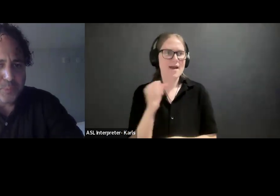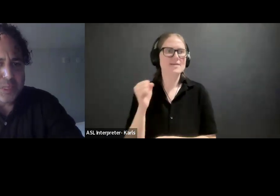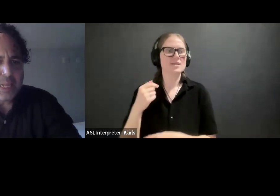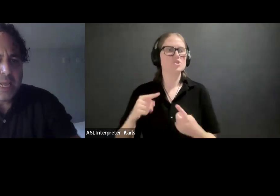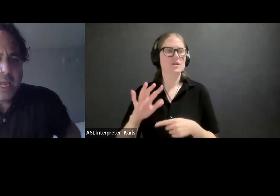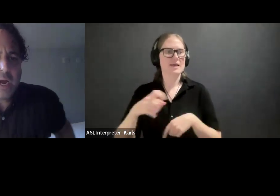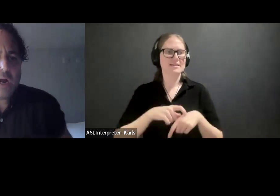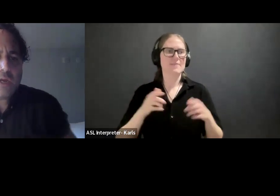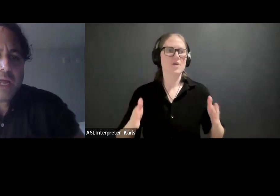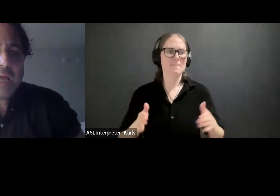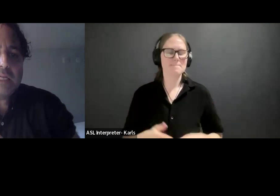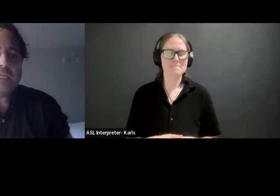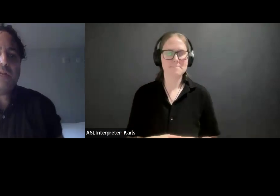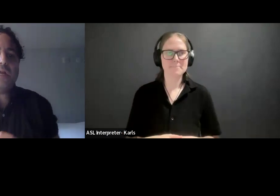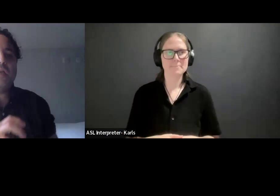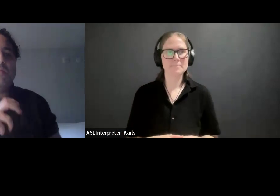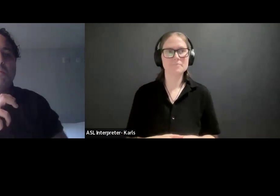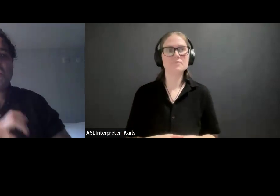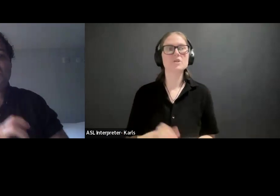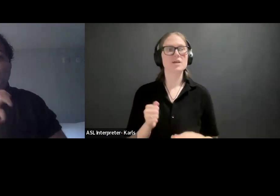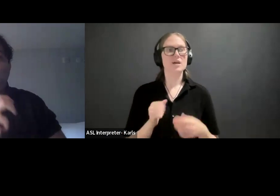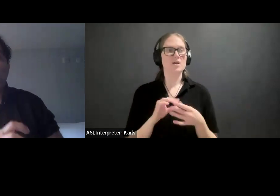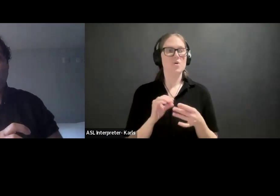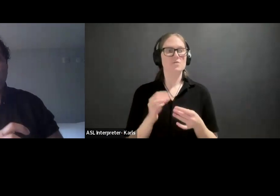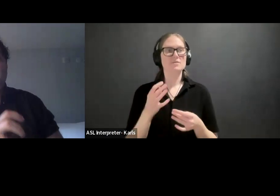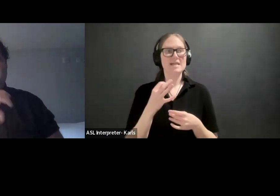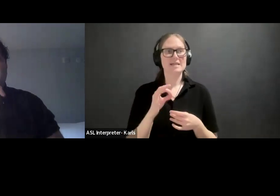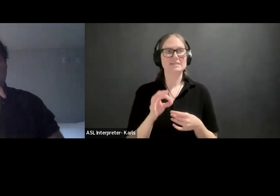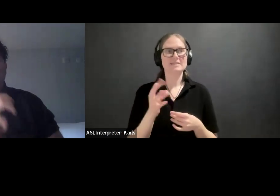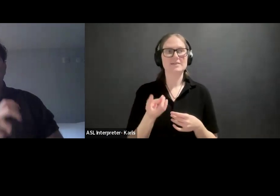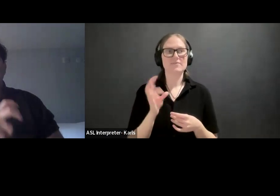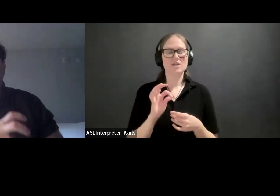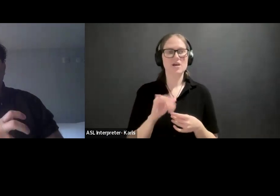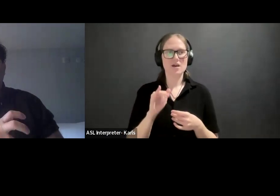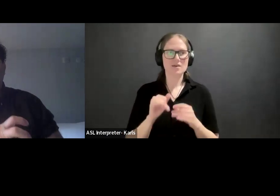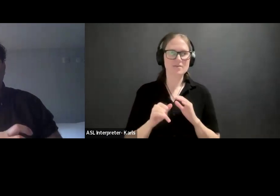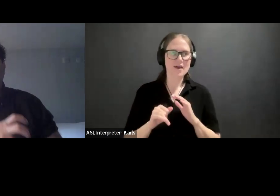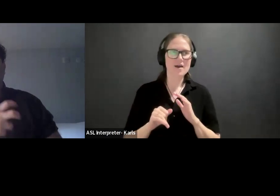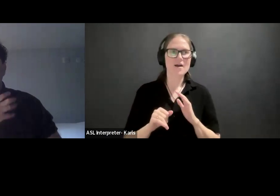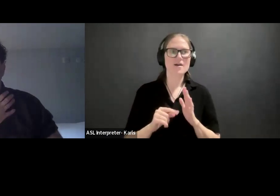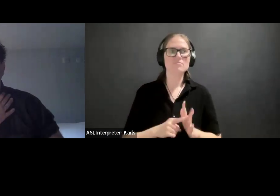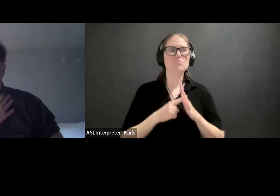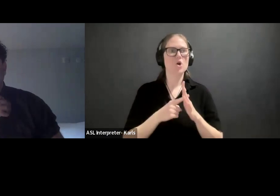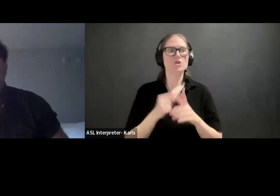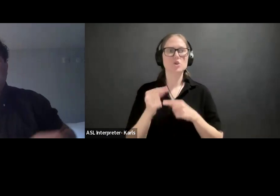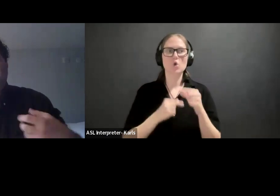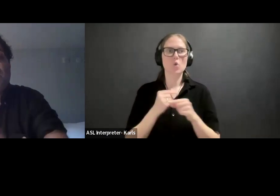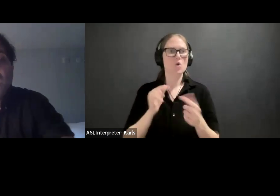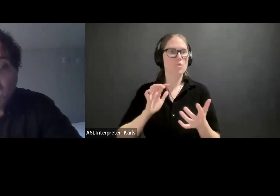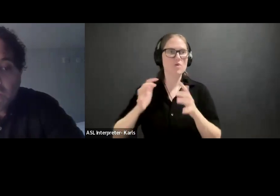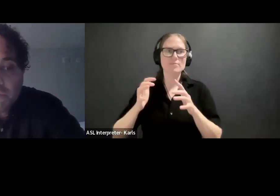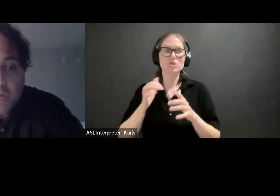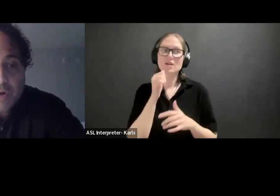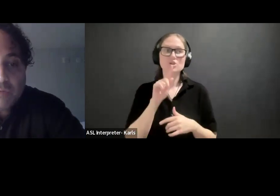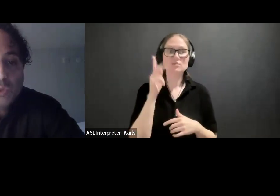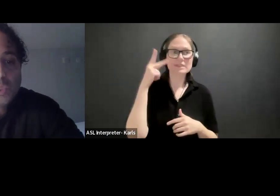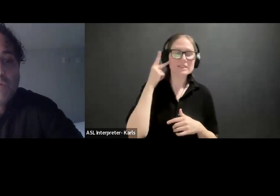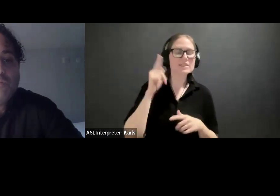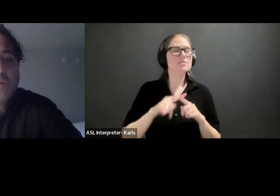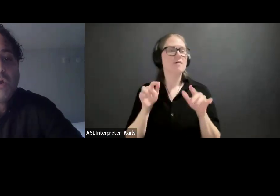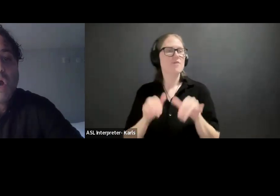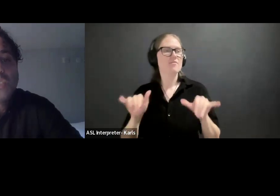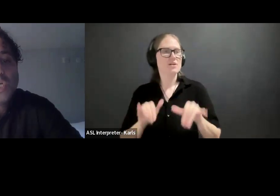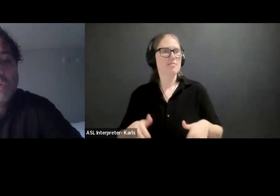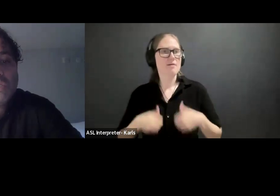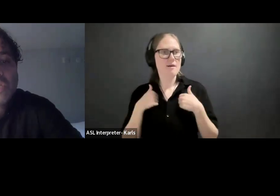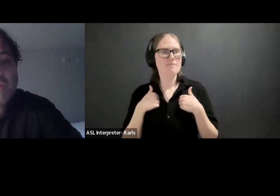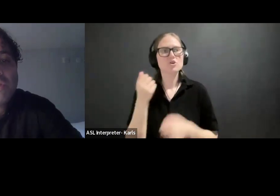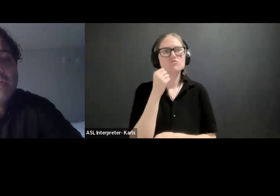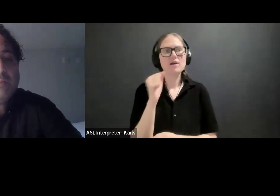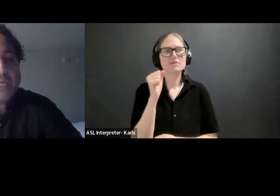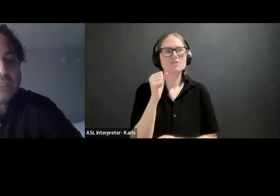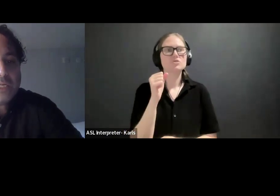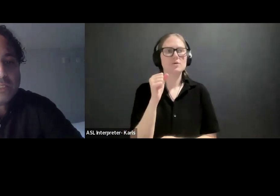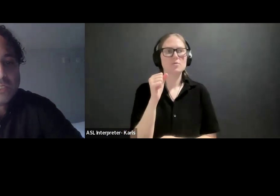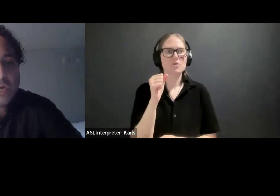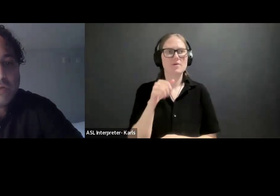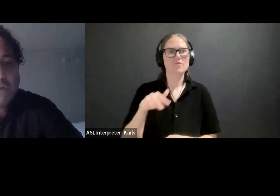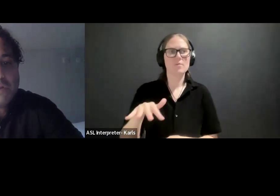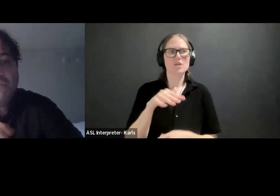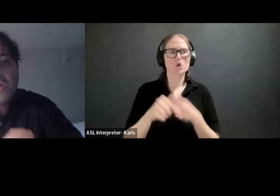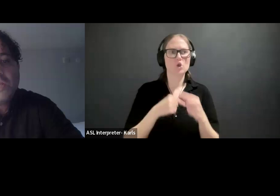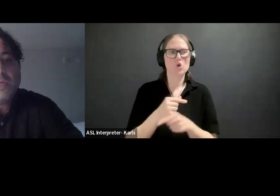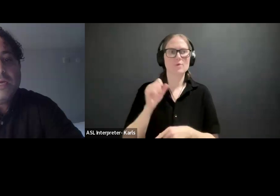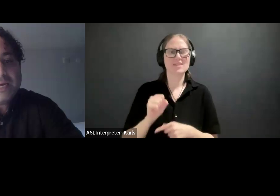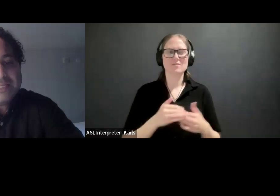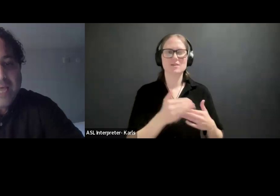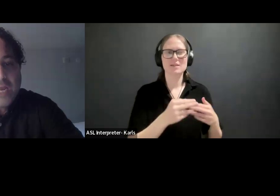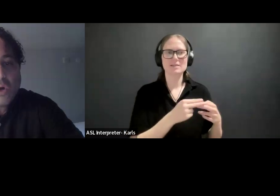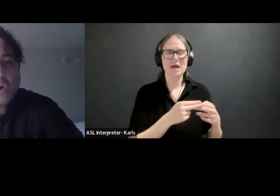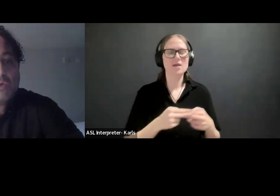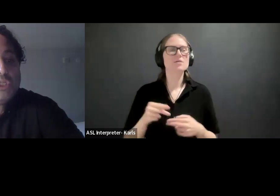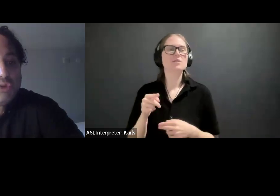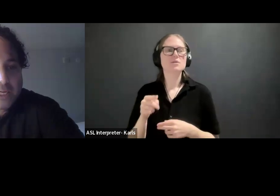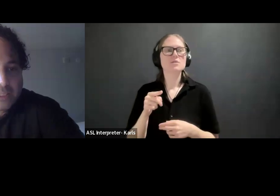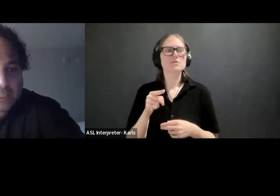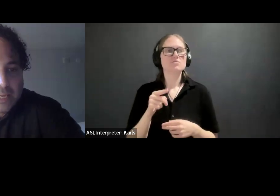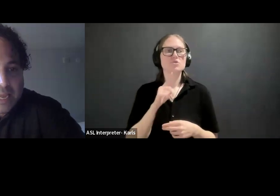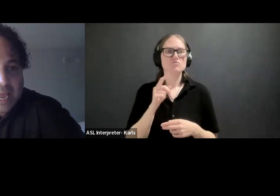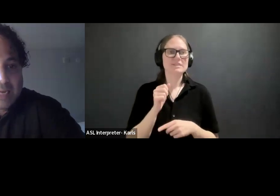I argue that 1979 marks a global rupture, not just politically, but in everyday life. Revolutionary movement across the Global South. That's the next slide, were defeated, contained, or redirected.